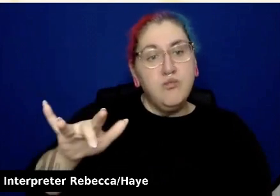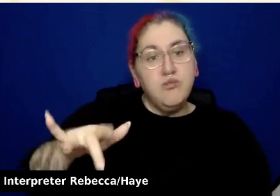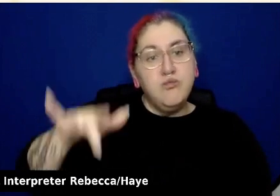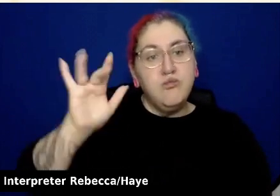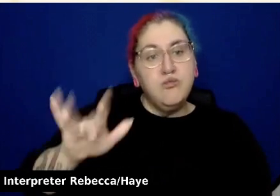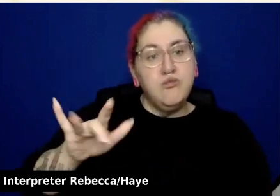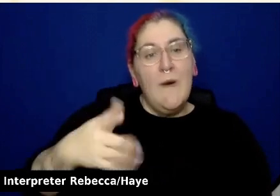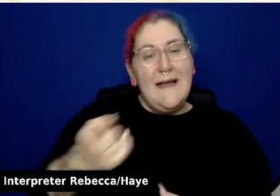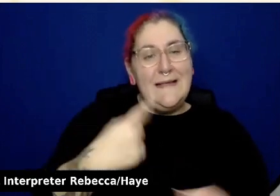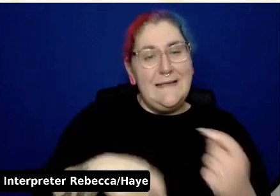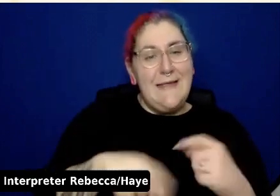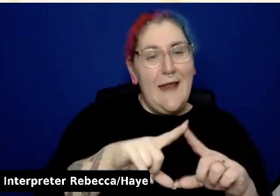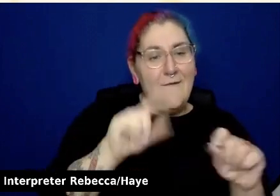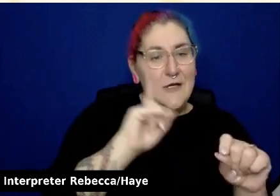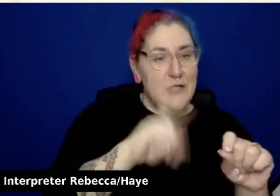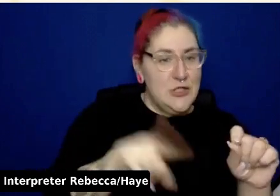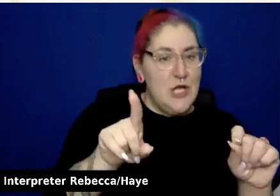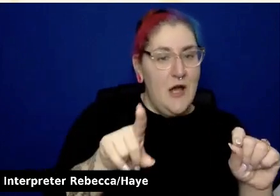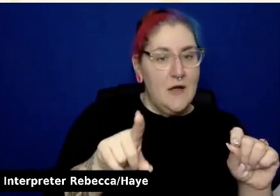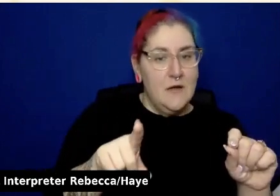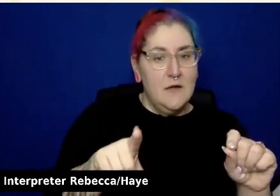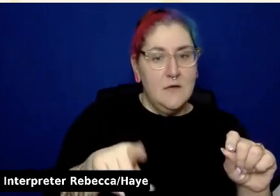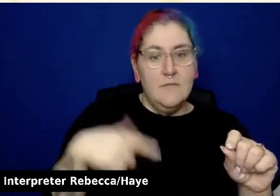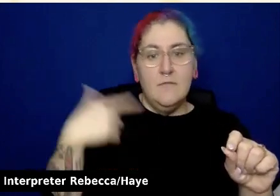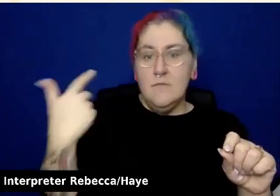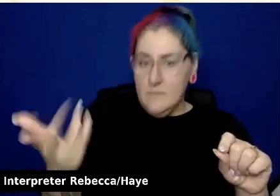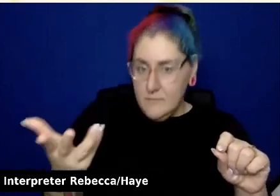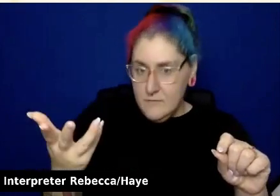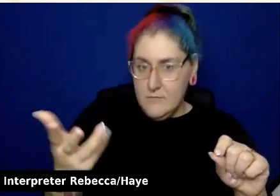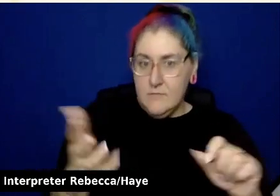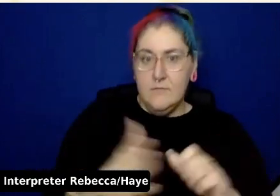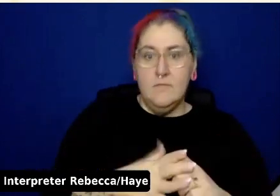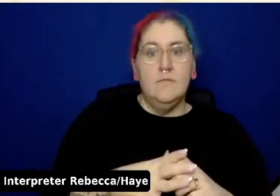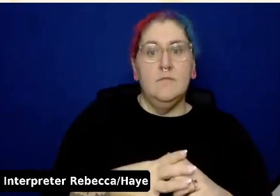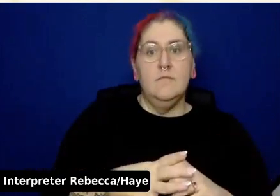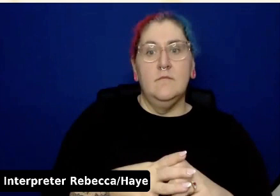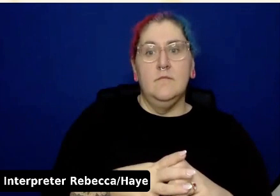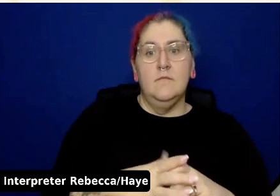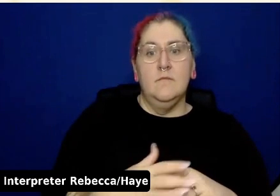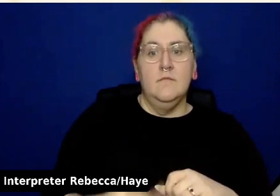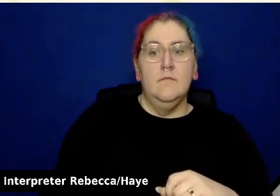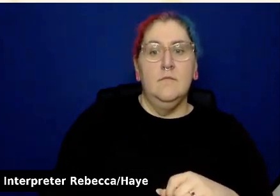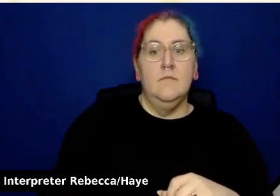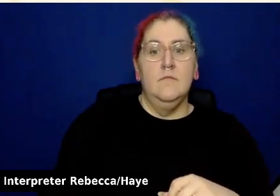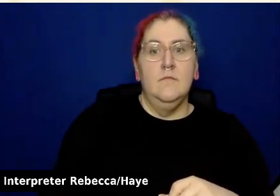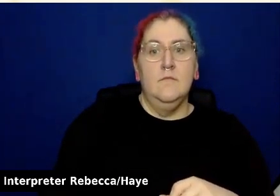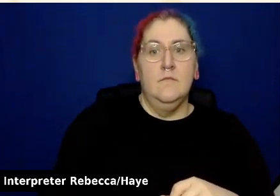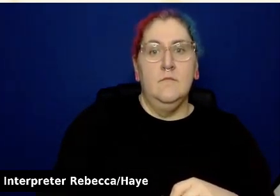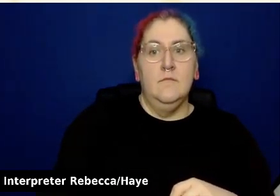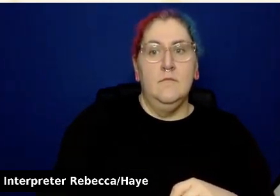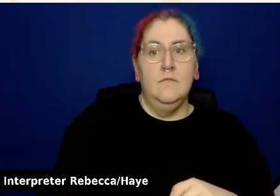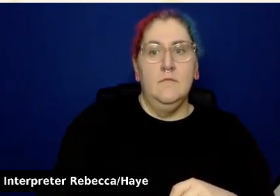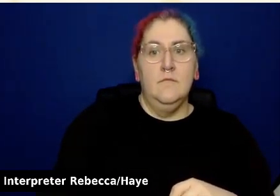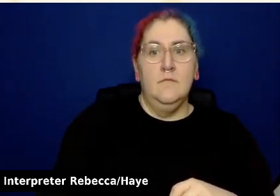aria-selected should be used to indicate selected option inside a listbox, or a tab in tablist etc.